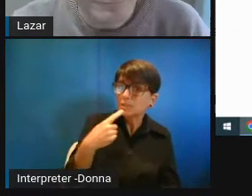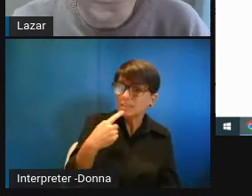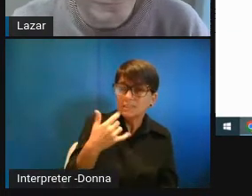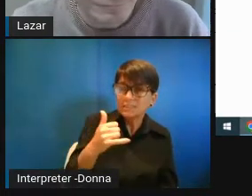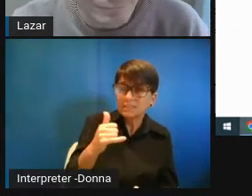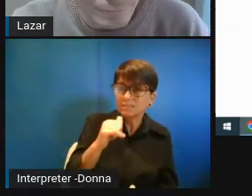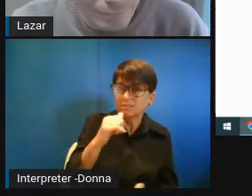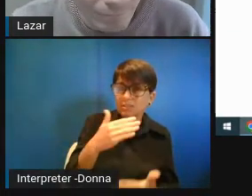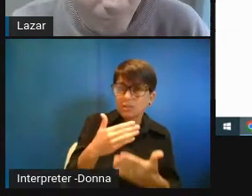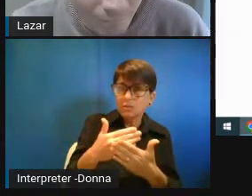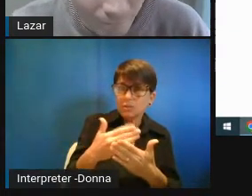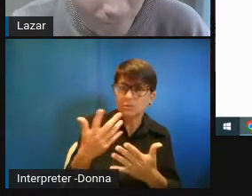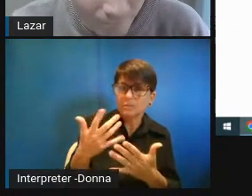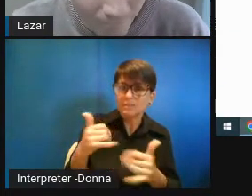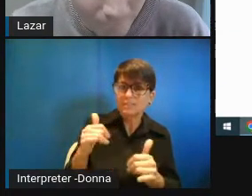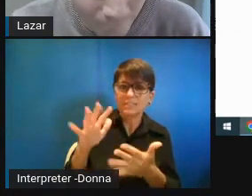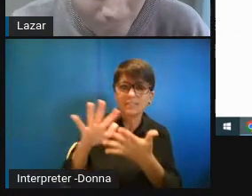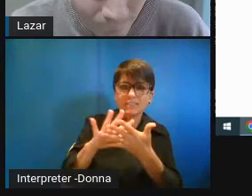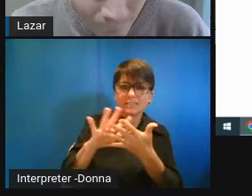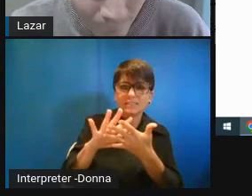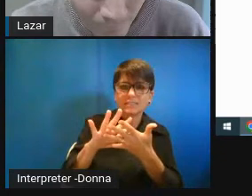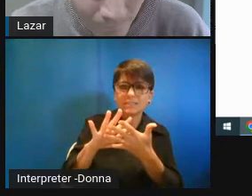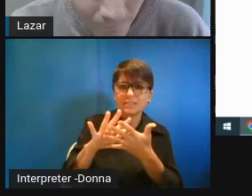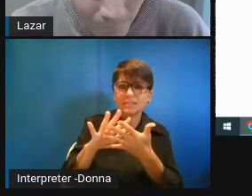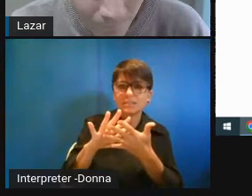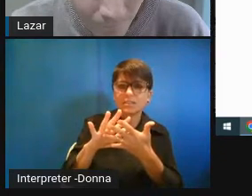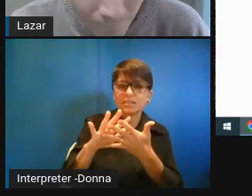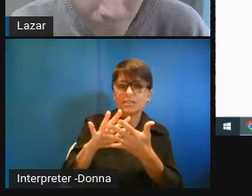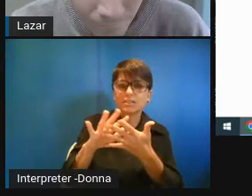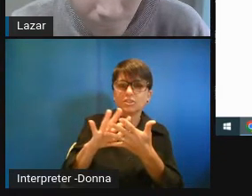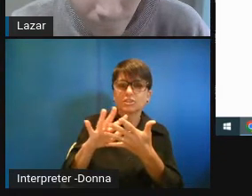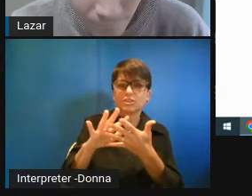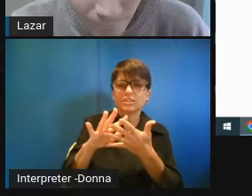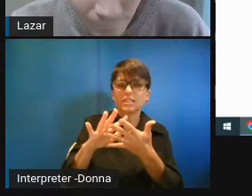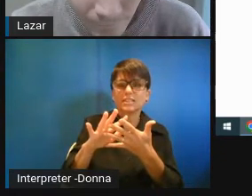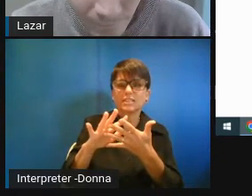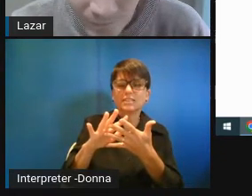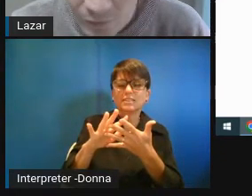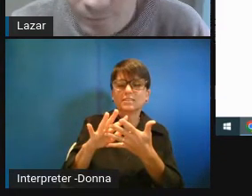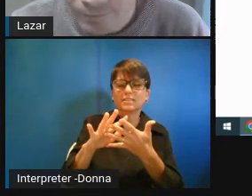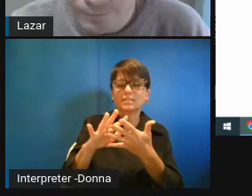ANNE-MIEKE: